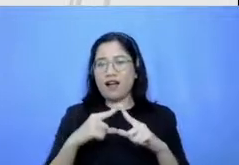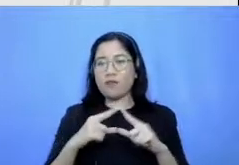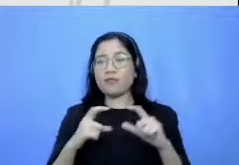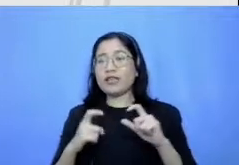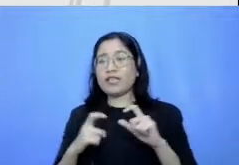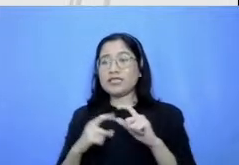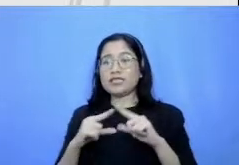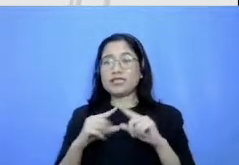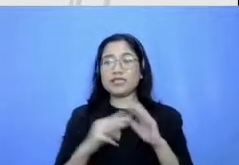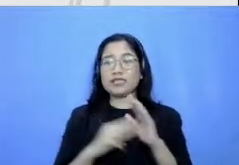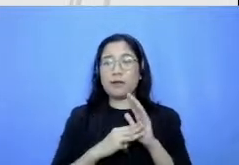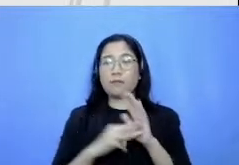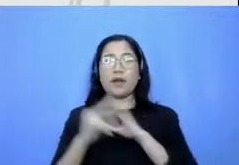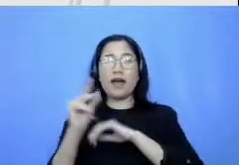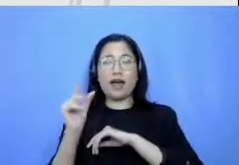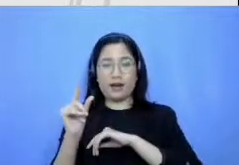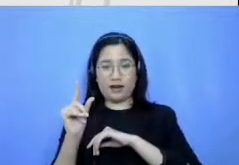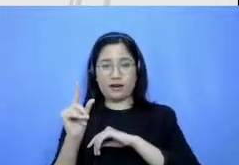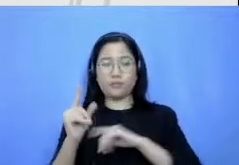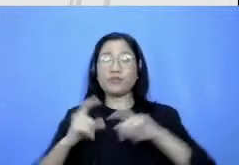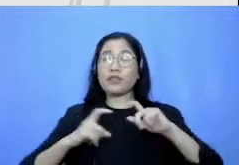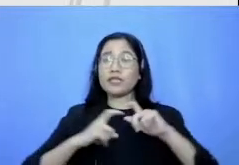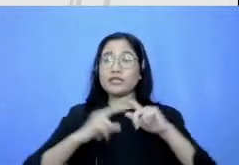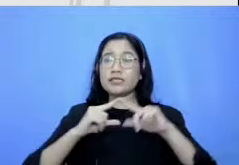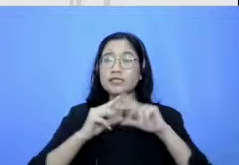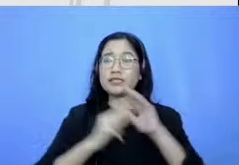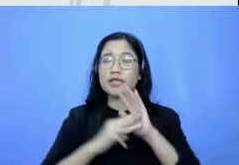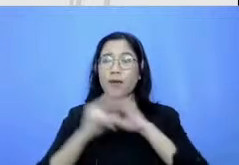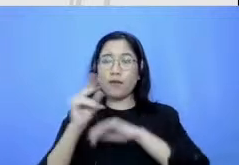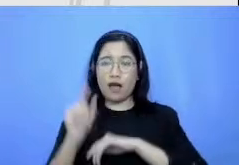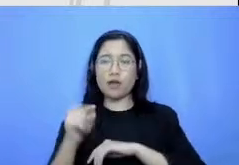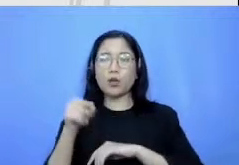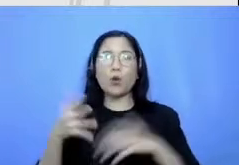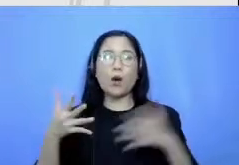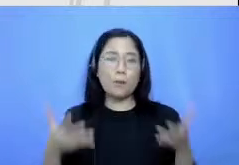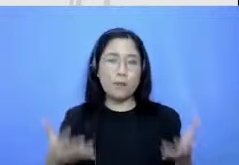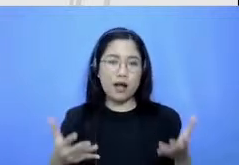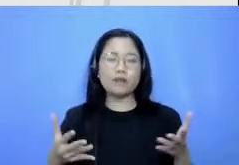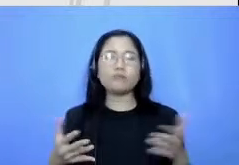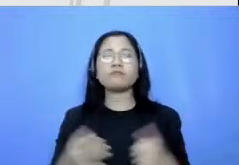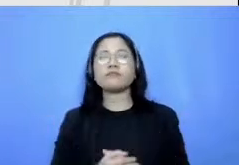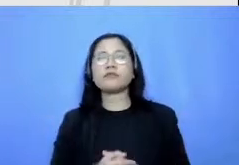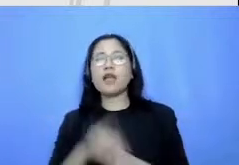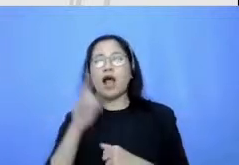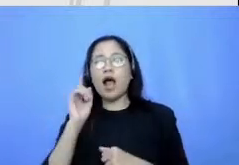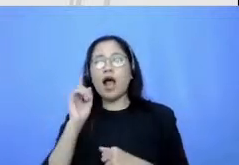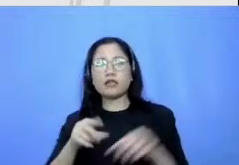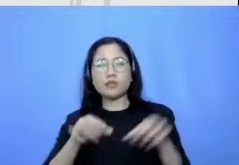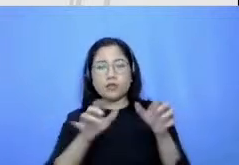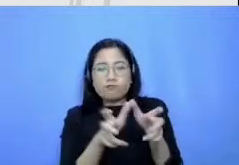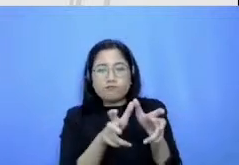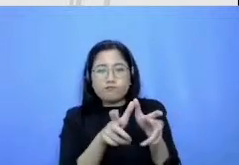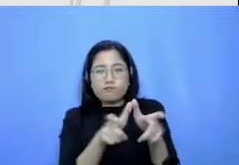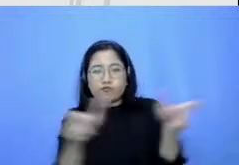Hi deh my framework is expensive is a framework that introduces the level of maturity